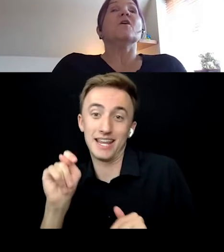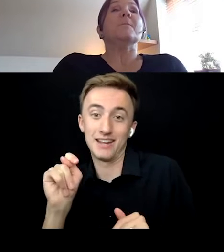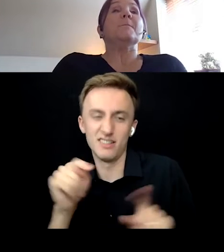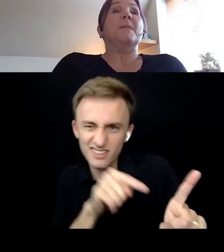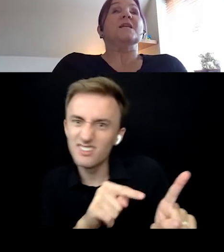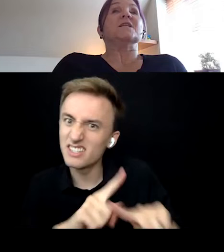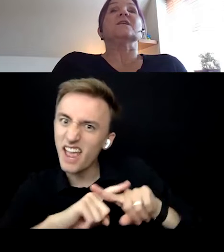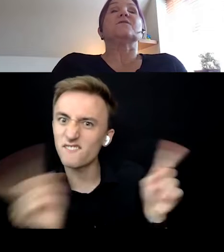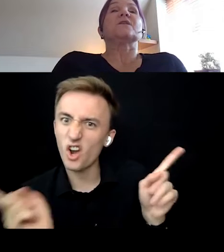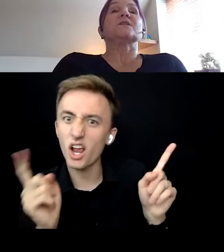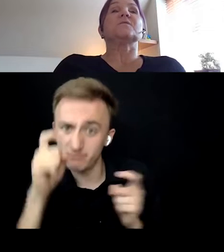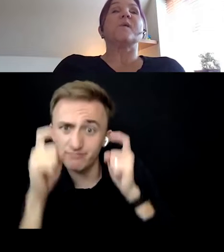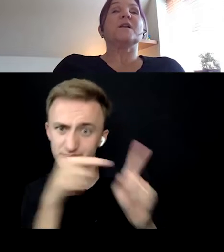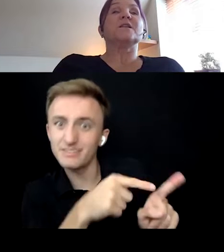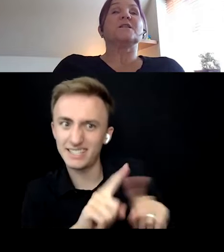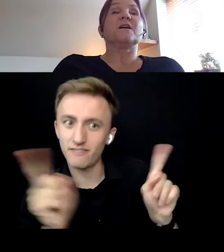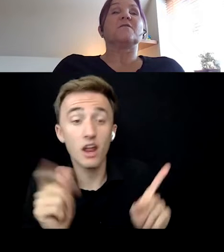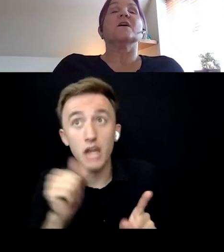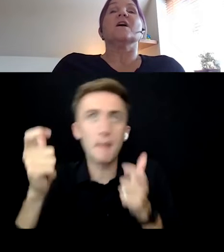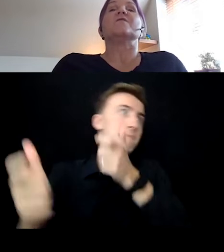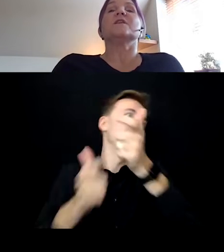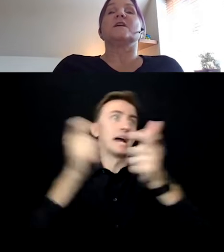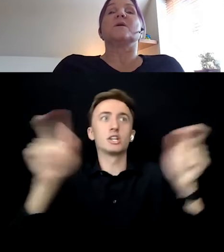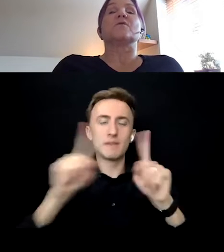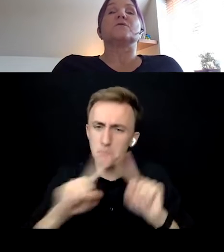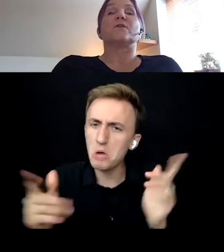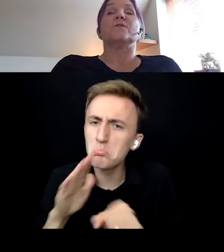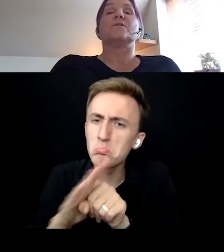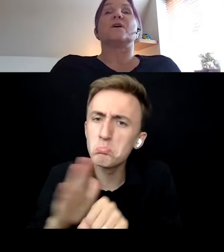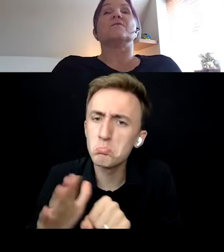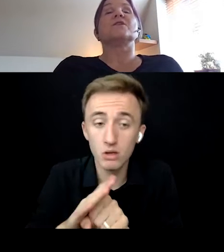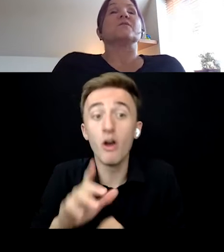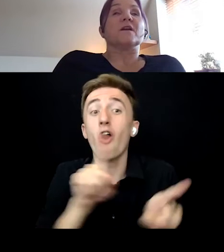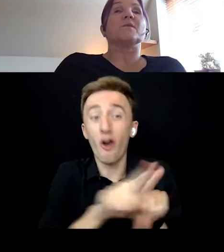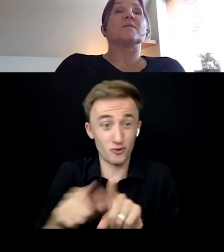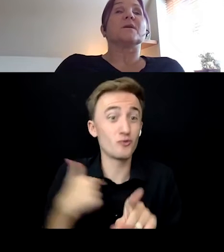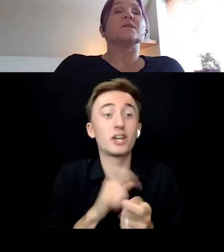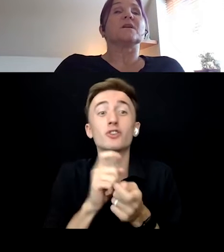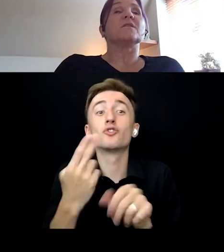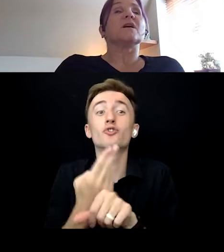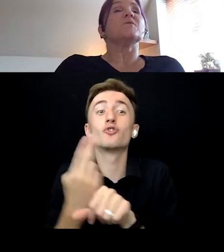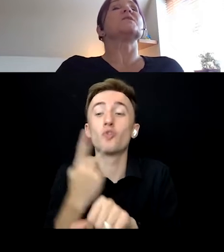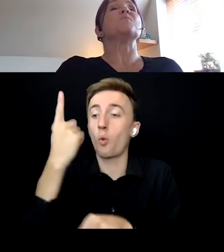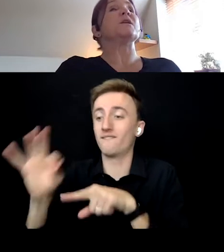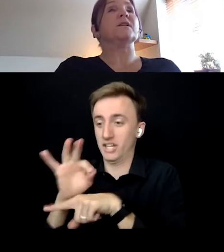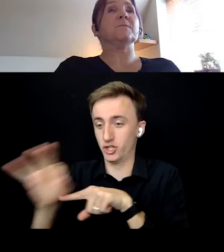Not major, but just enough. And we can use the development that makes it much more disappointed.